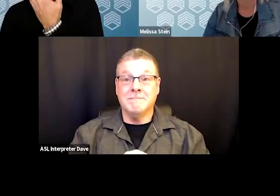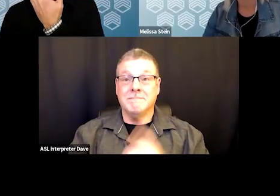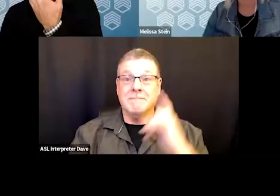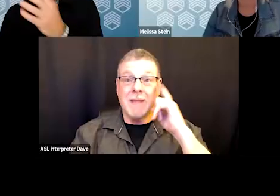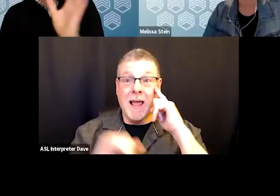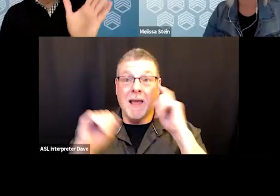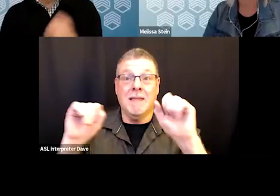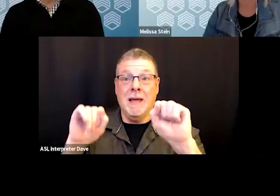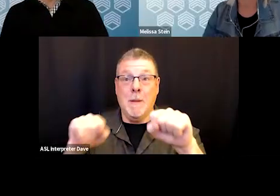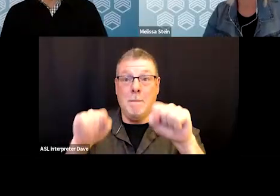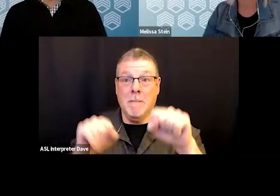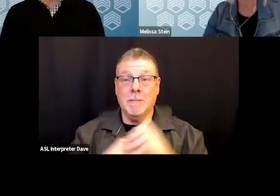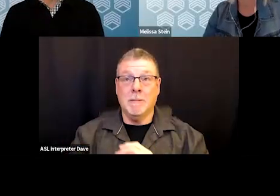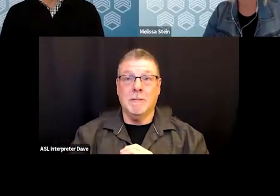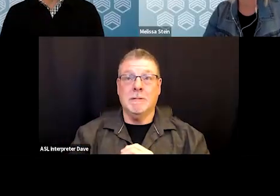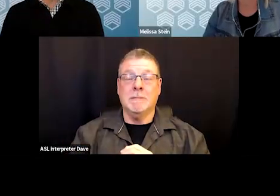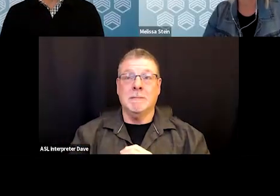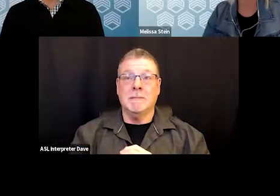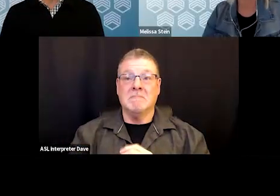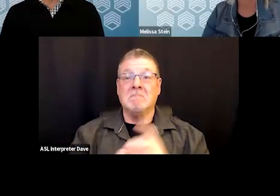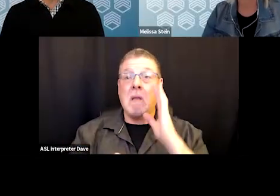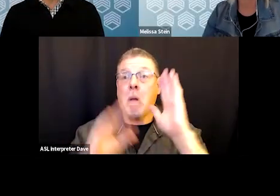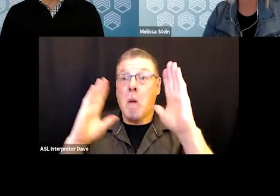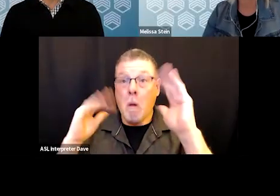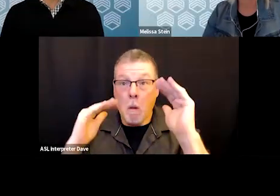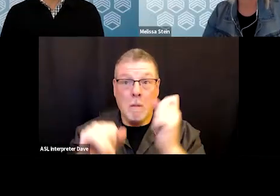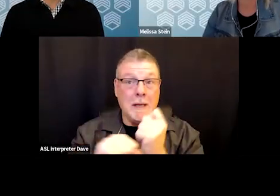I would hope in a year or two, this is just the way business is done.